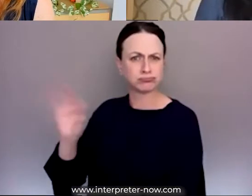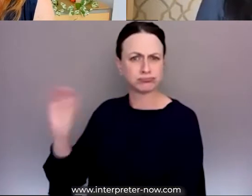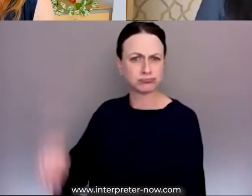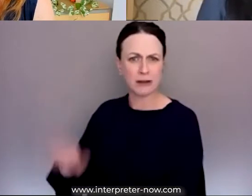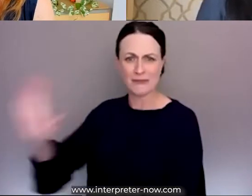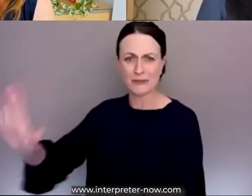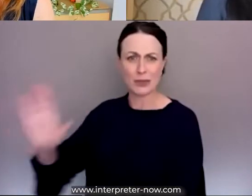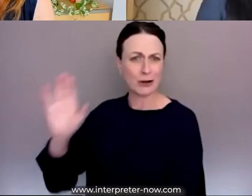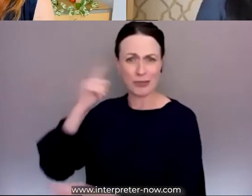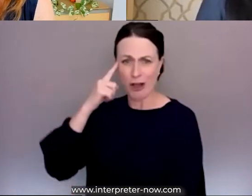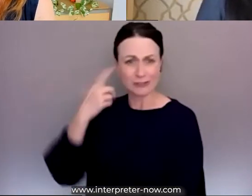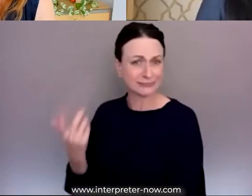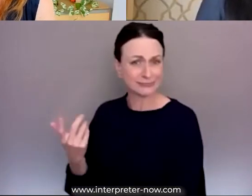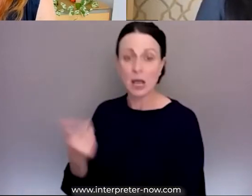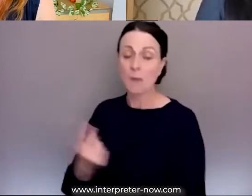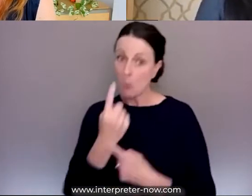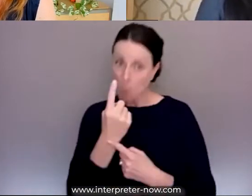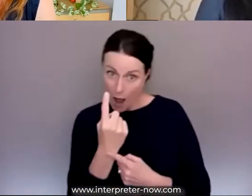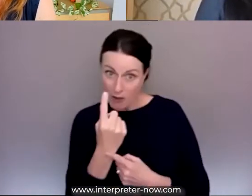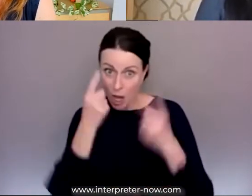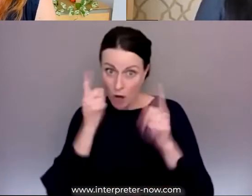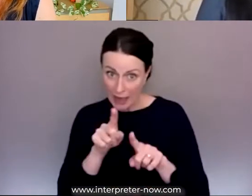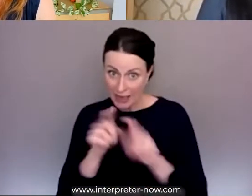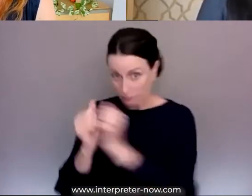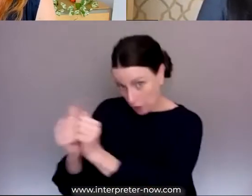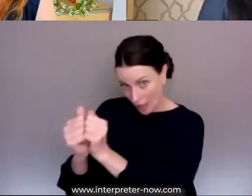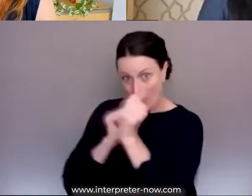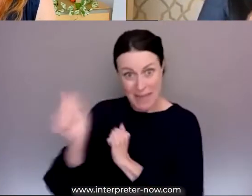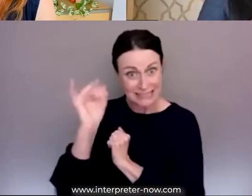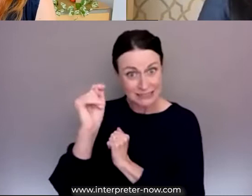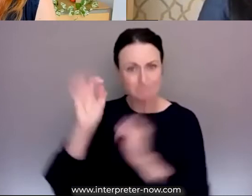But if there's one thing we can agree on and get it done, I feel like it's my civic duty.